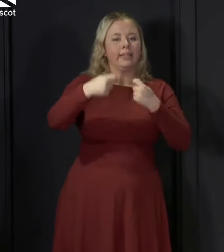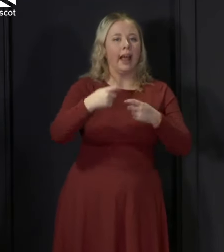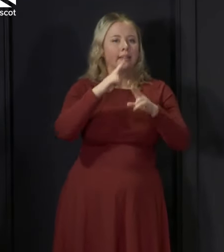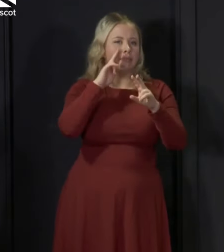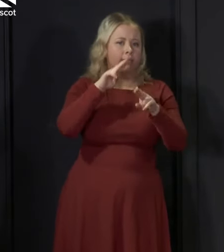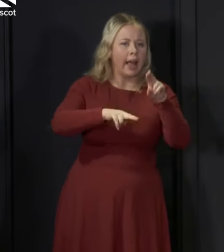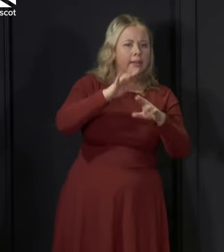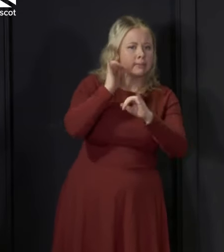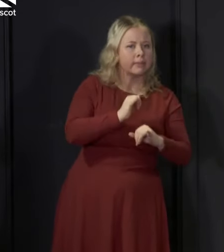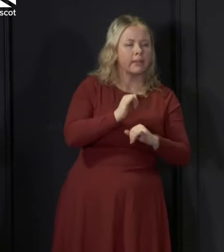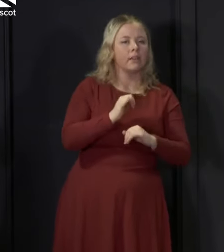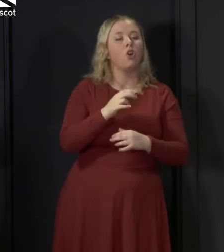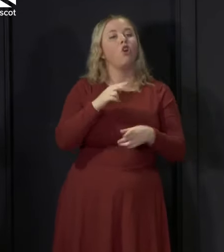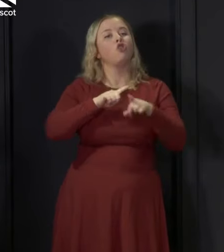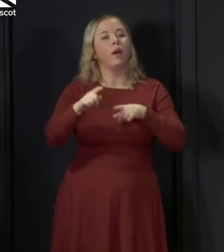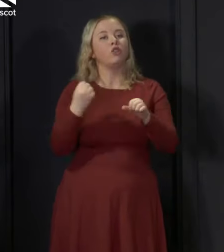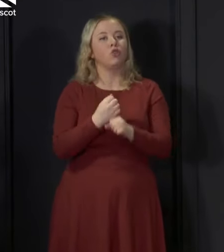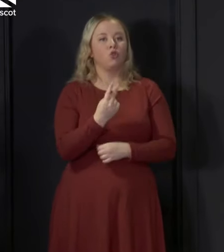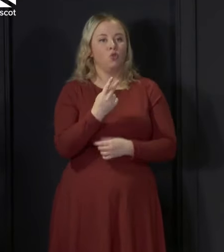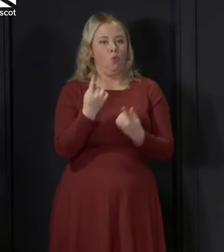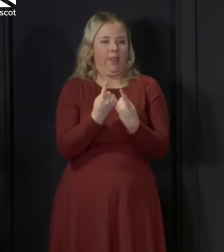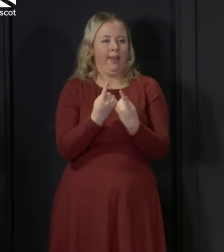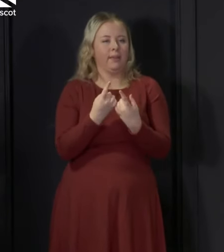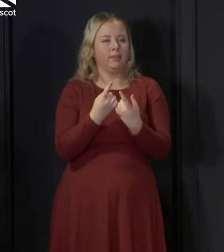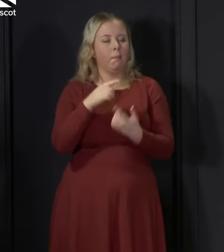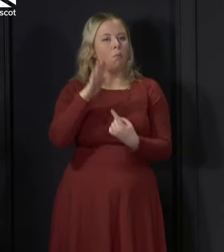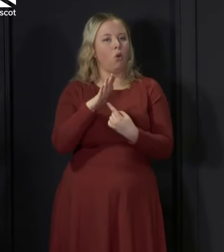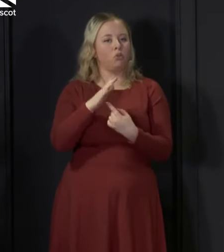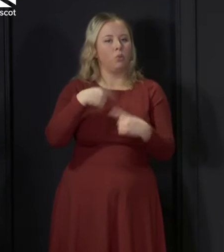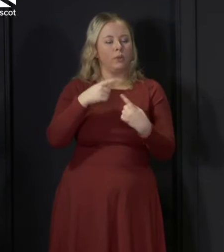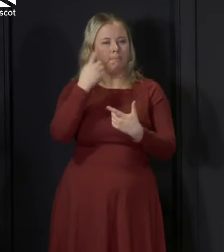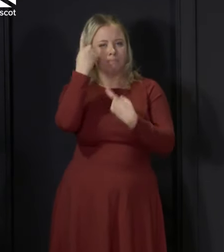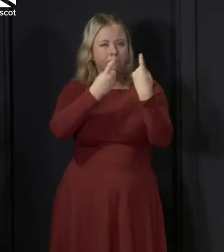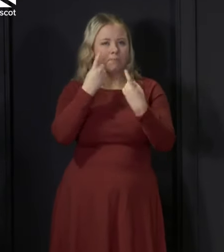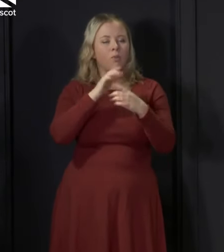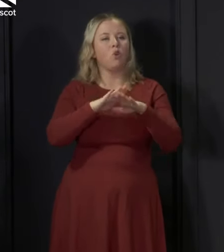important that we do try to take a very considered... not considered in a slow way, but considered